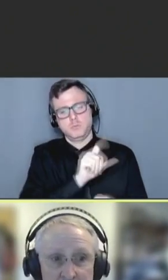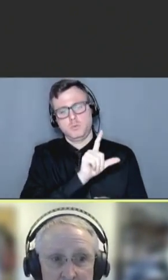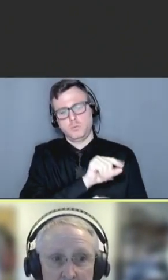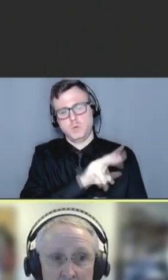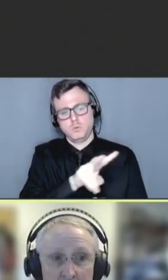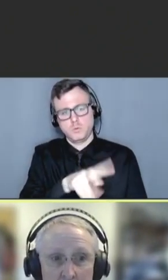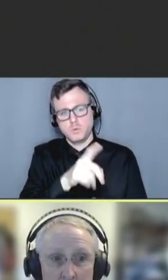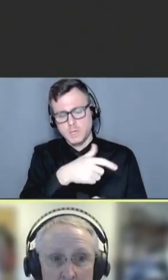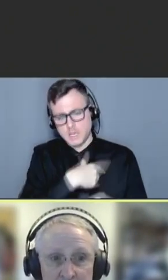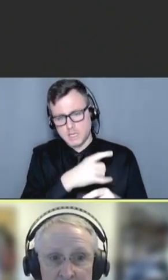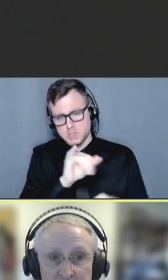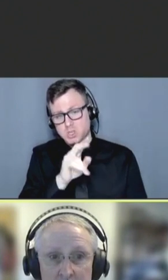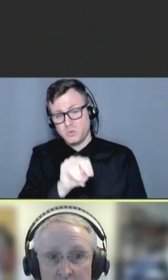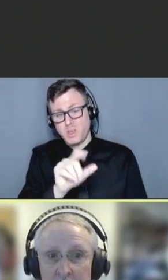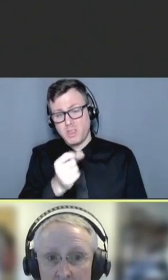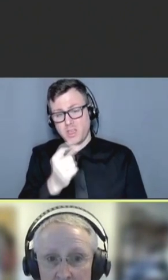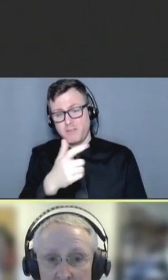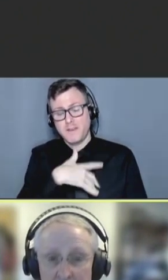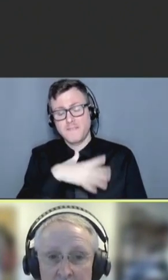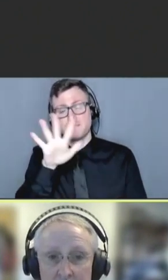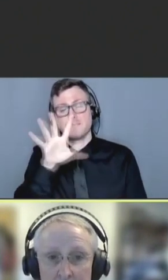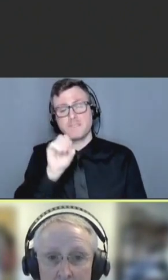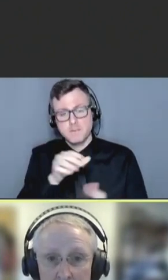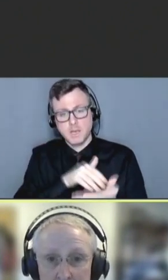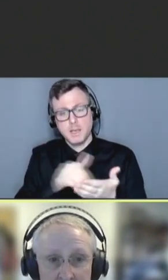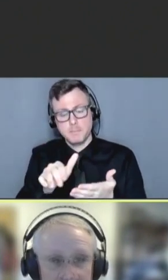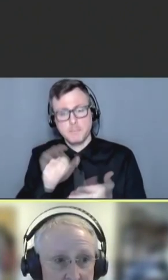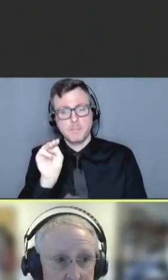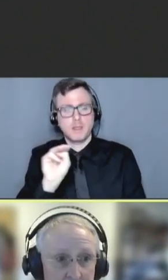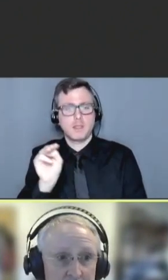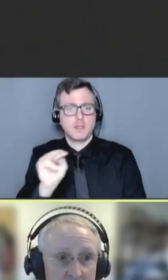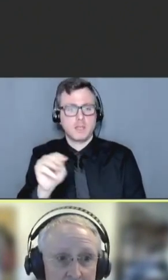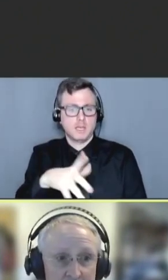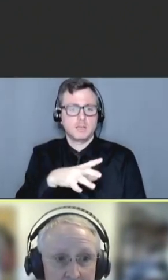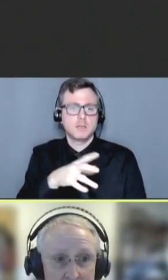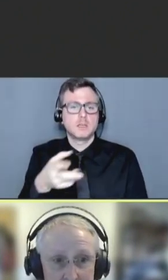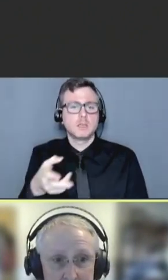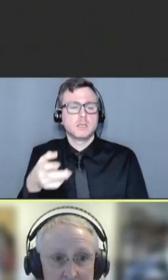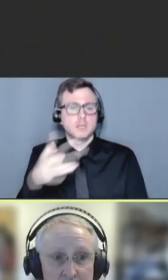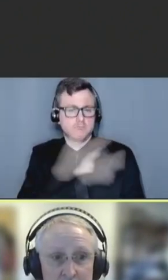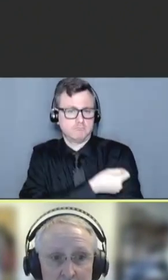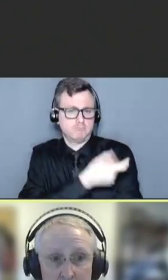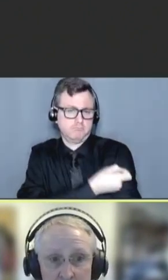of this year, almost 50 million COVID-19 mRNA bivalent booster doses had been administered in